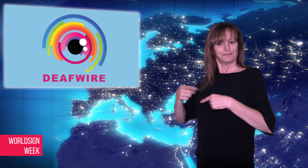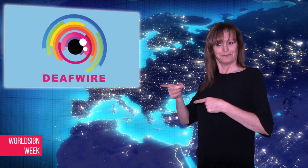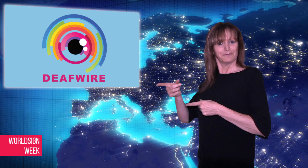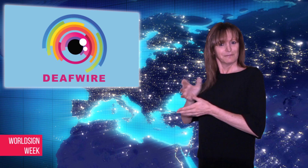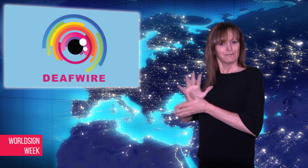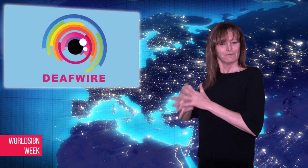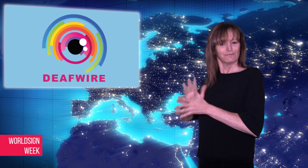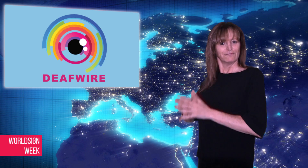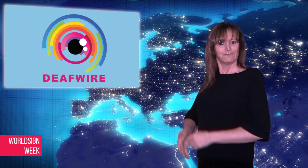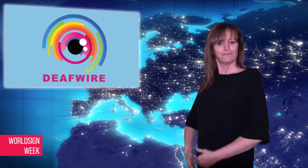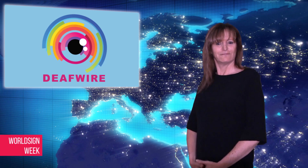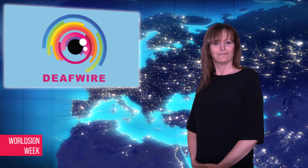Now, let’s go to next story.